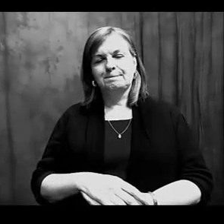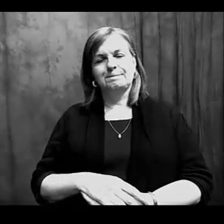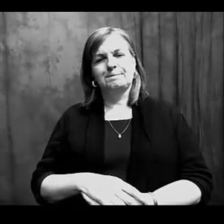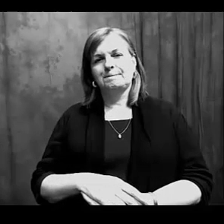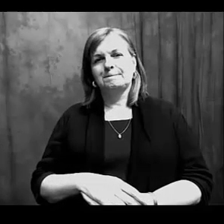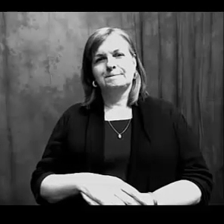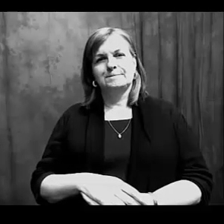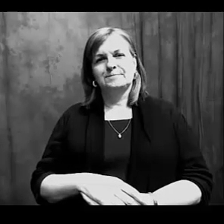so we have to think about